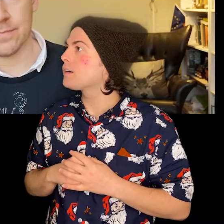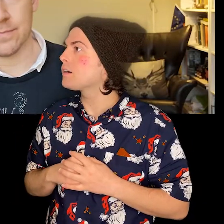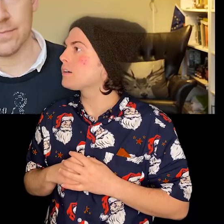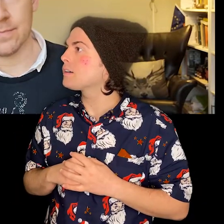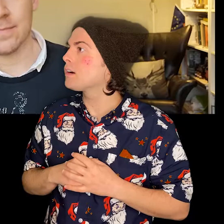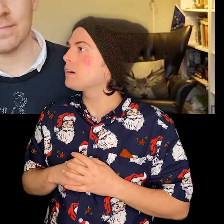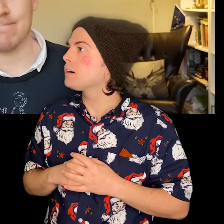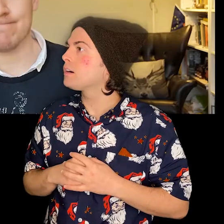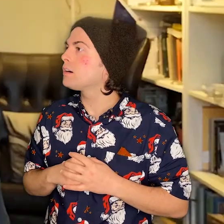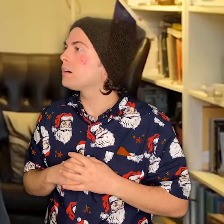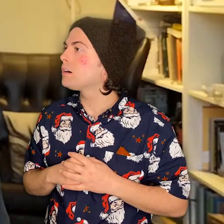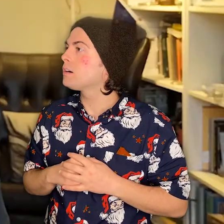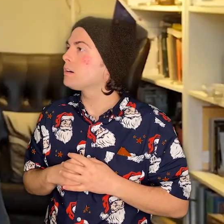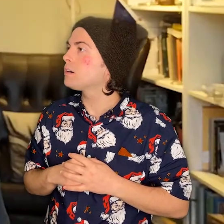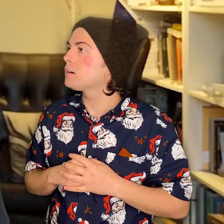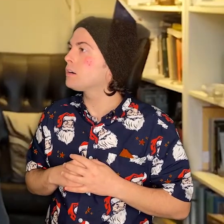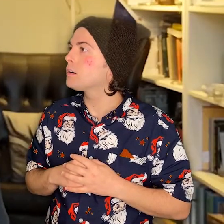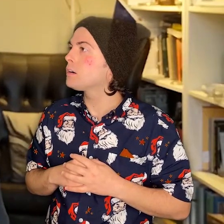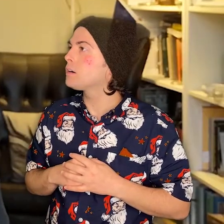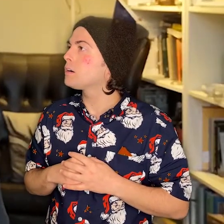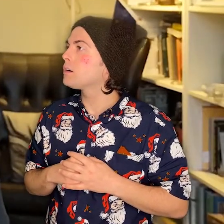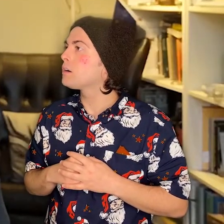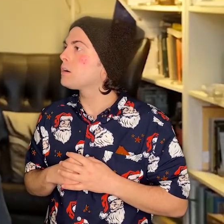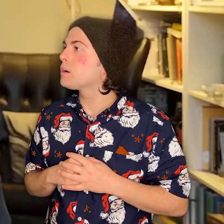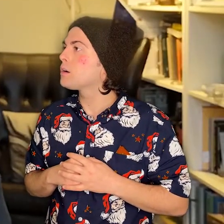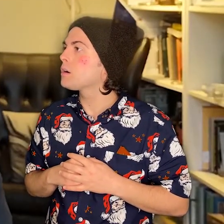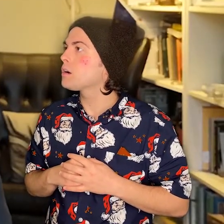Brian – I’m just putting a shopping list together, Stephen is going up the big ASDA